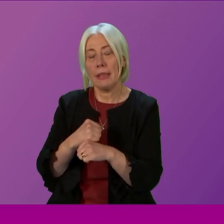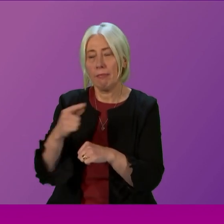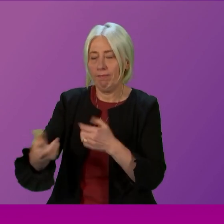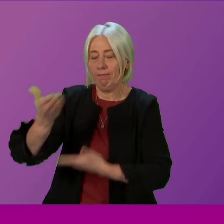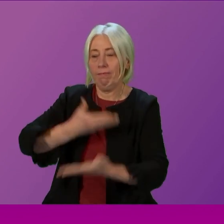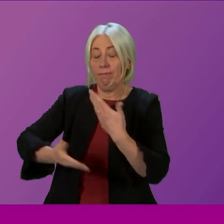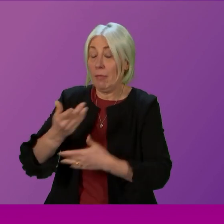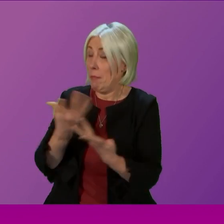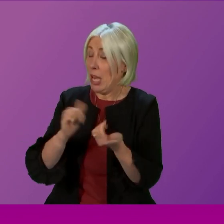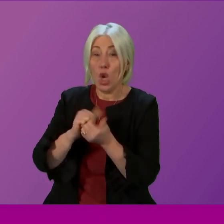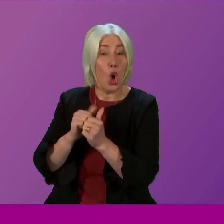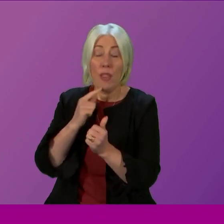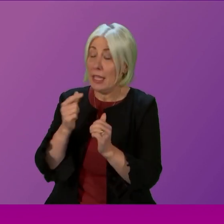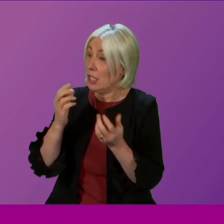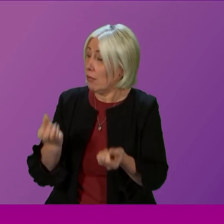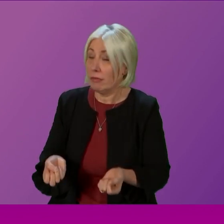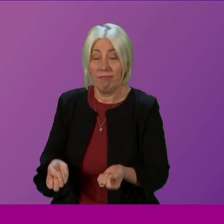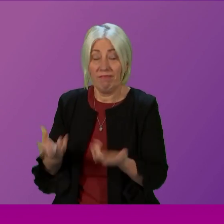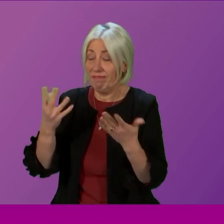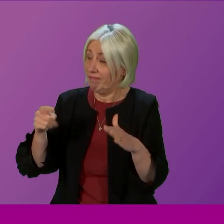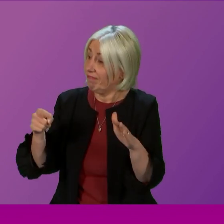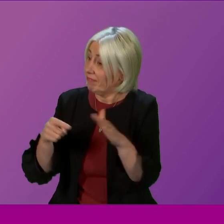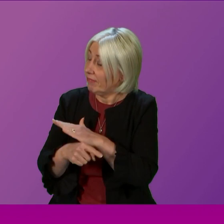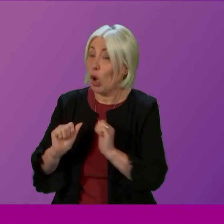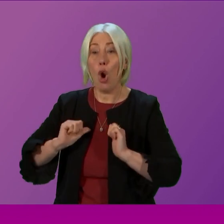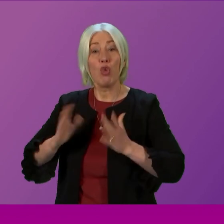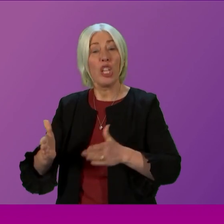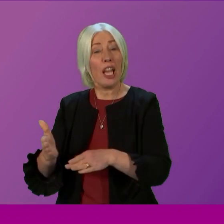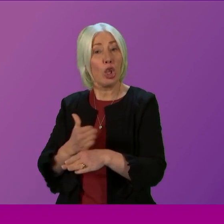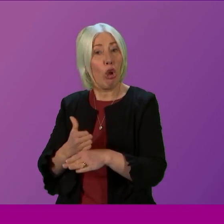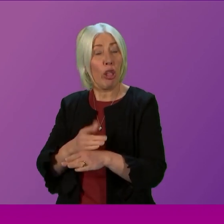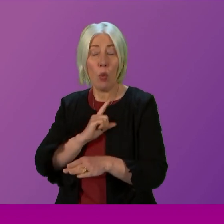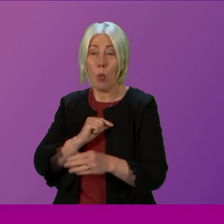colleagues have quit or retired early because of the pressures of the job, and they say that the